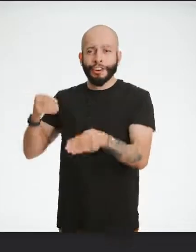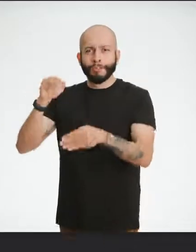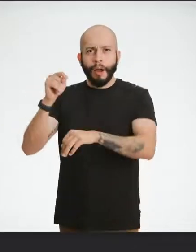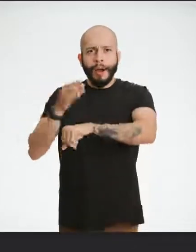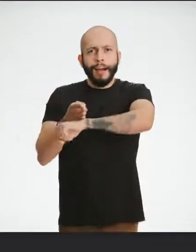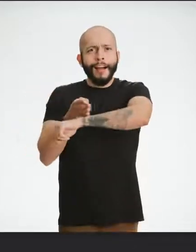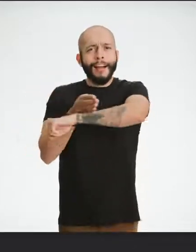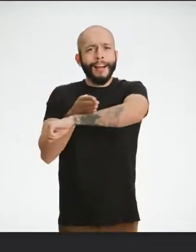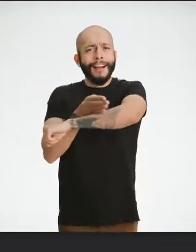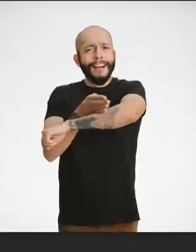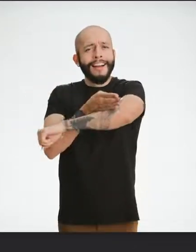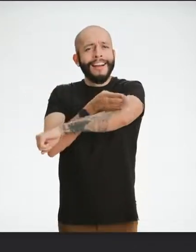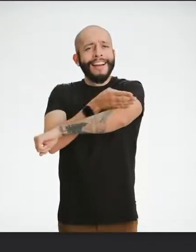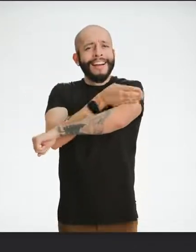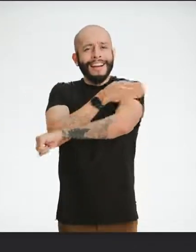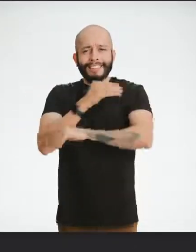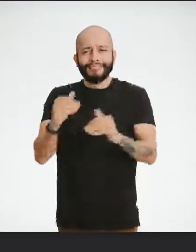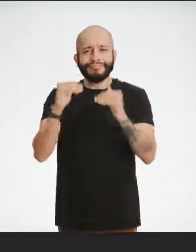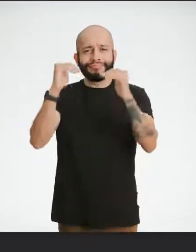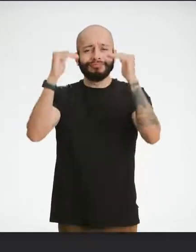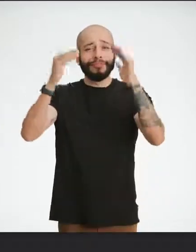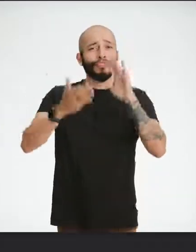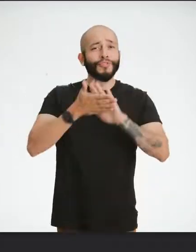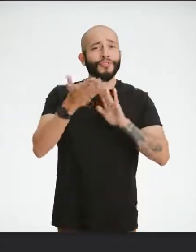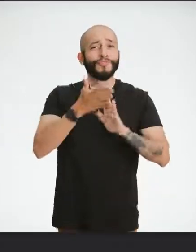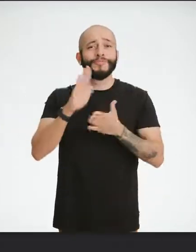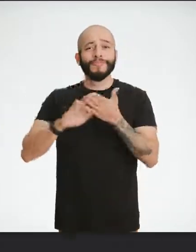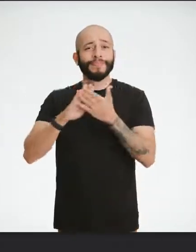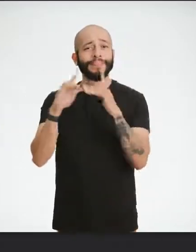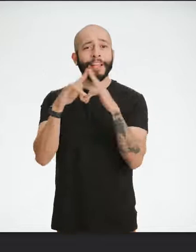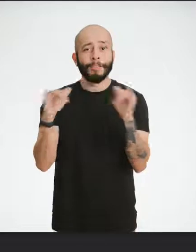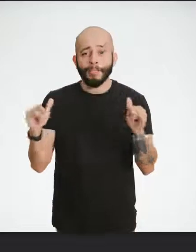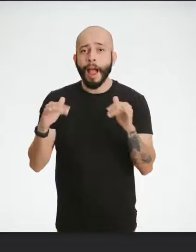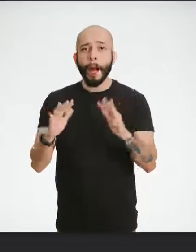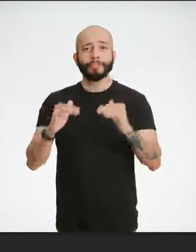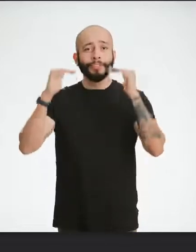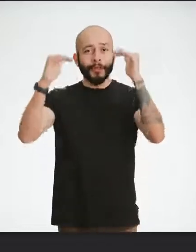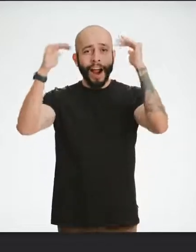Over the last year, Swift has gotten even better, with enhancements in concurrency,